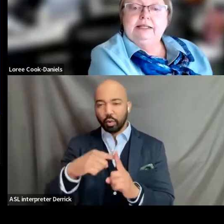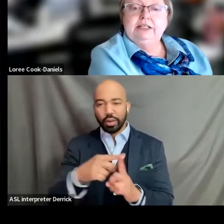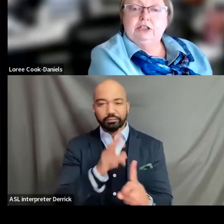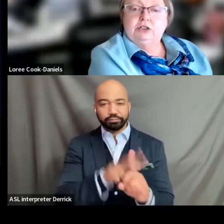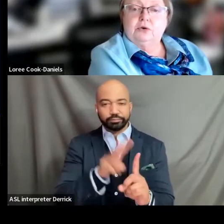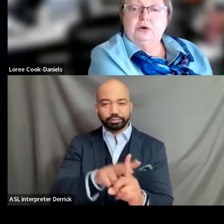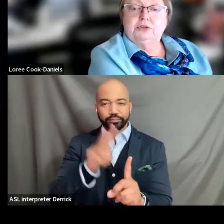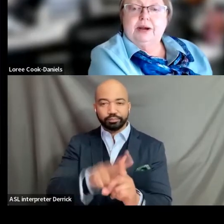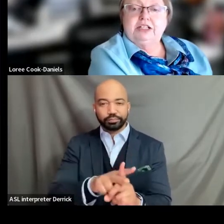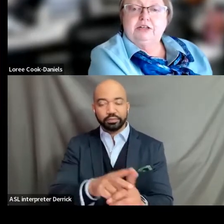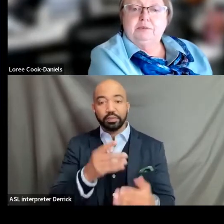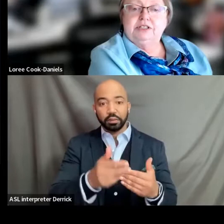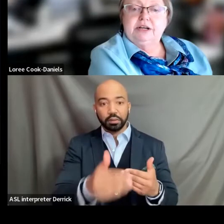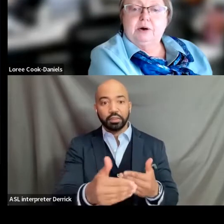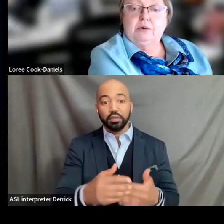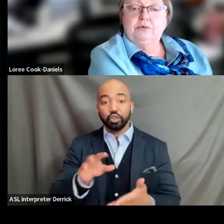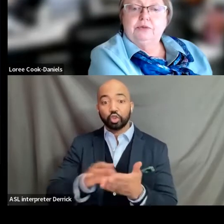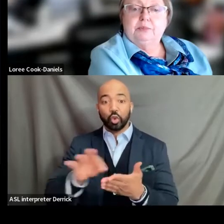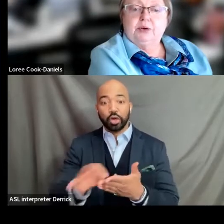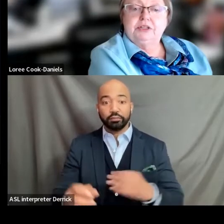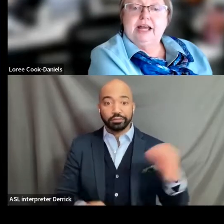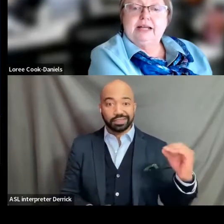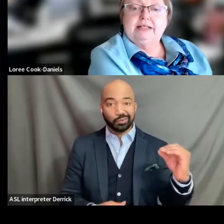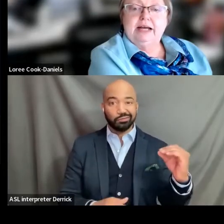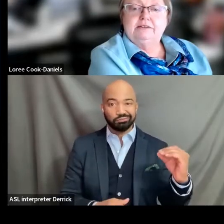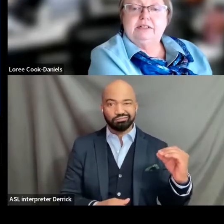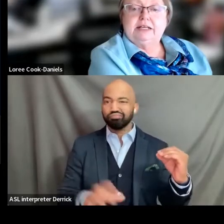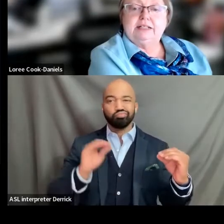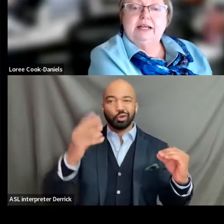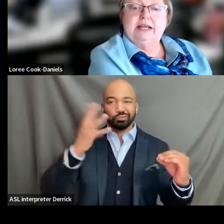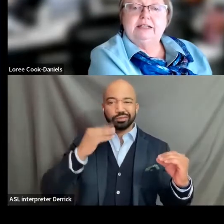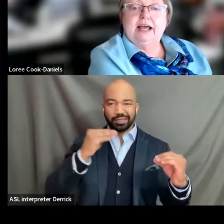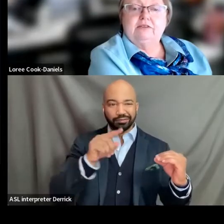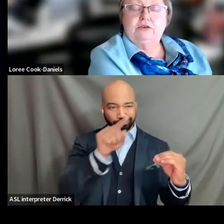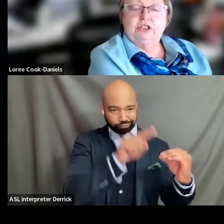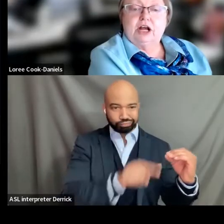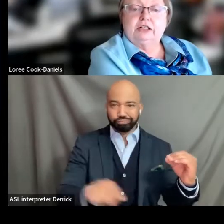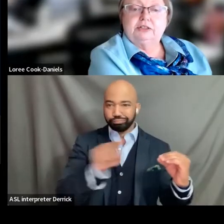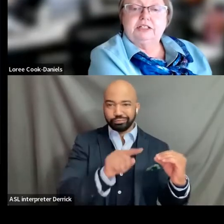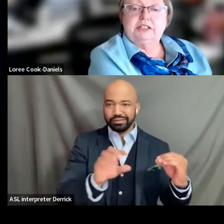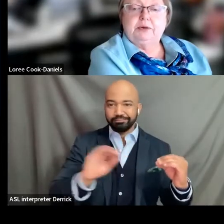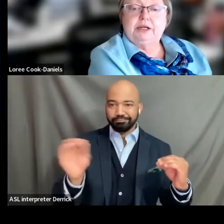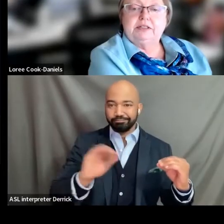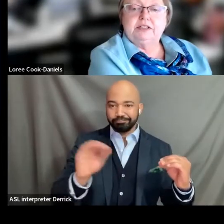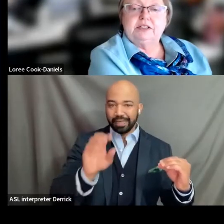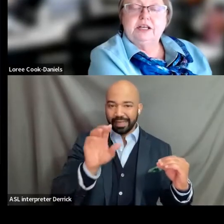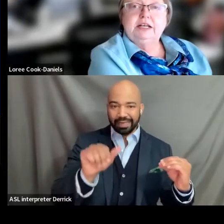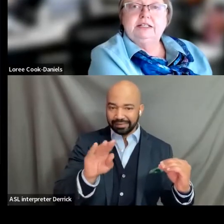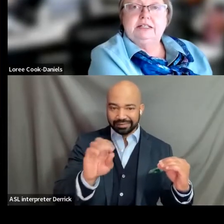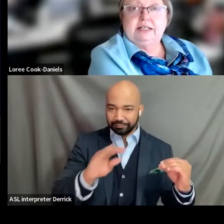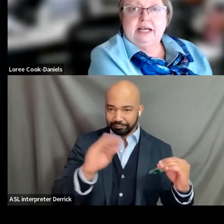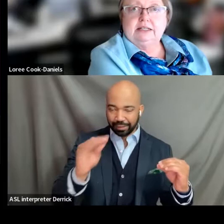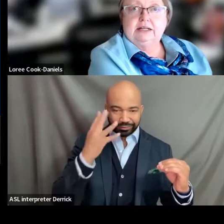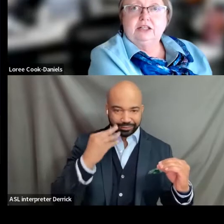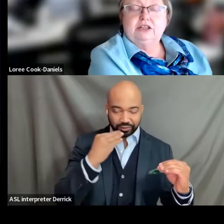leading to scores ranging from zero, the person had none of the designated adverse childhood experiences to 10,